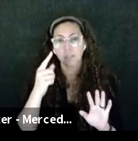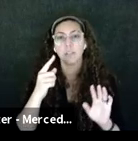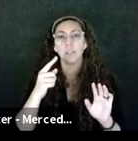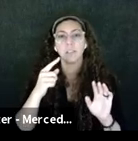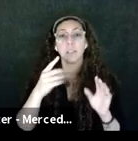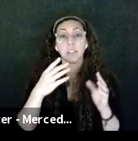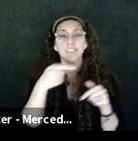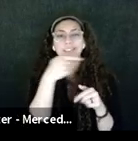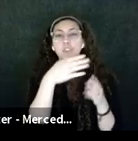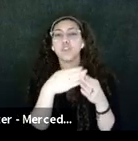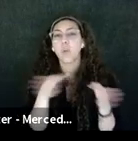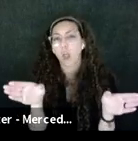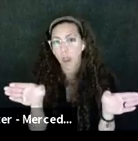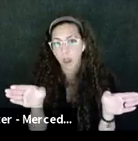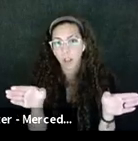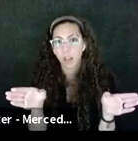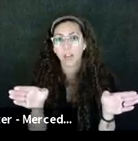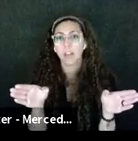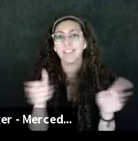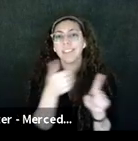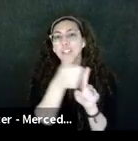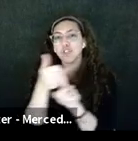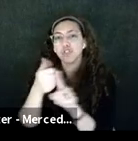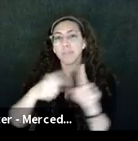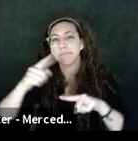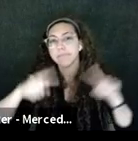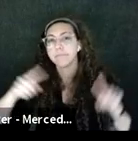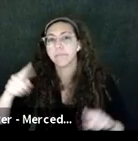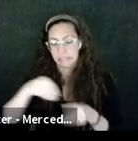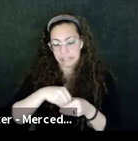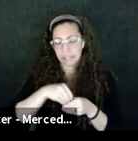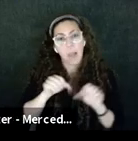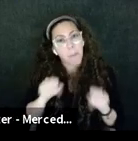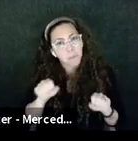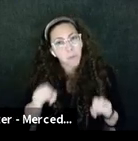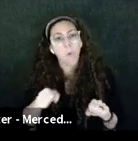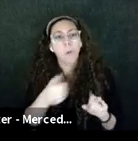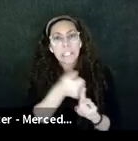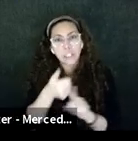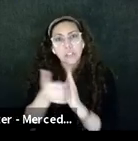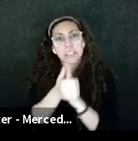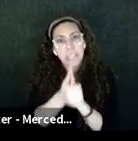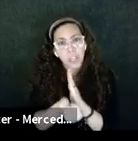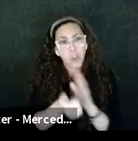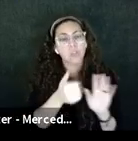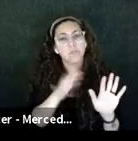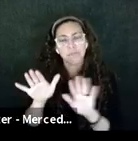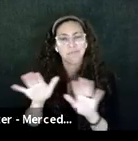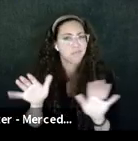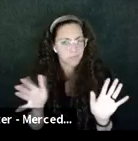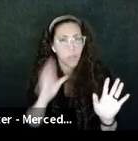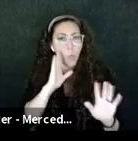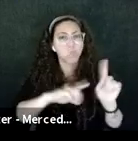Jason Williams: We're born with certain abilities and potentials and a lot of that can change based on our very early relationships.